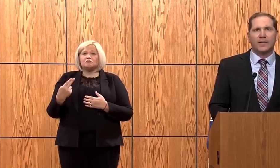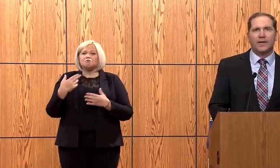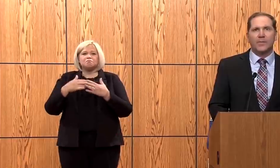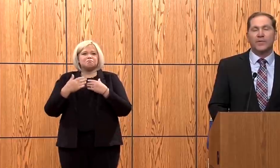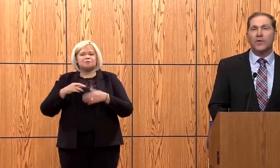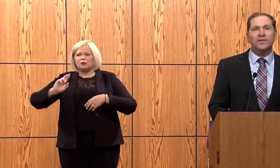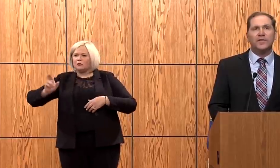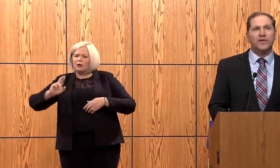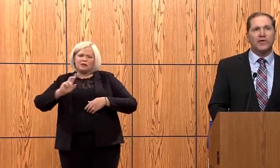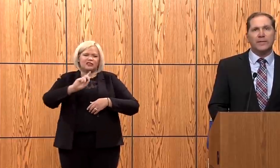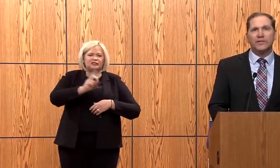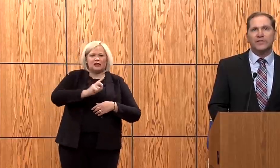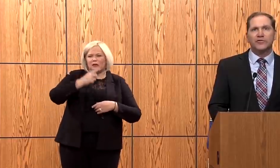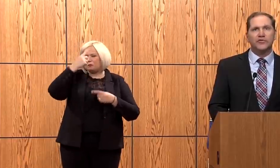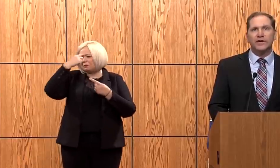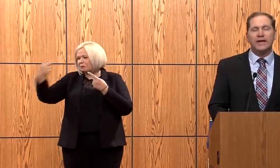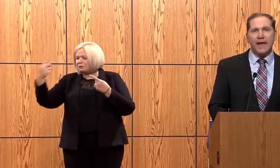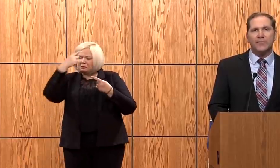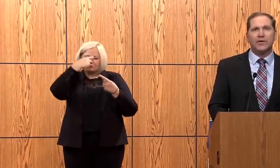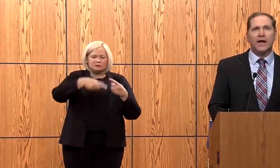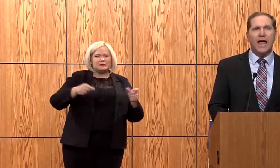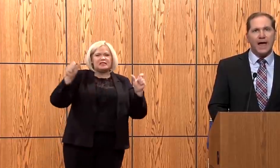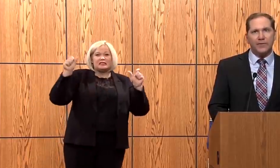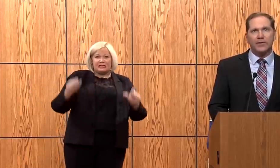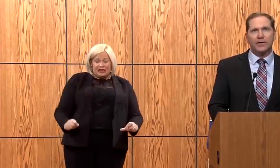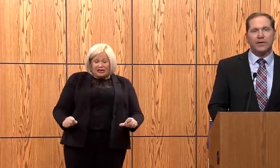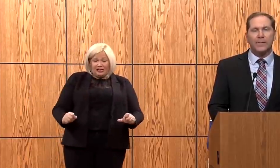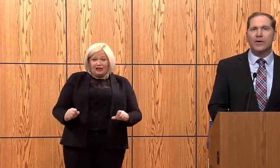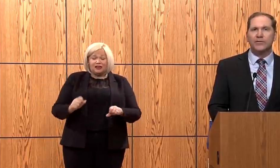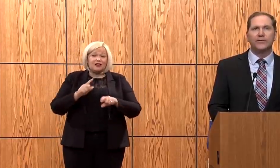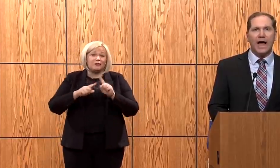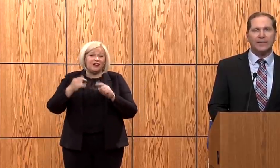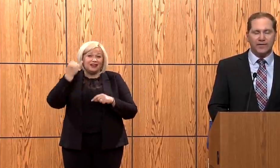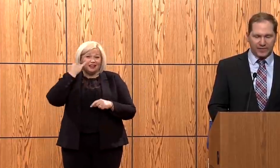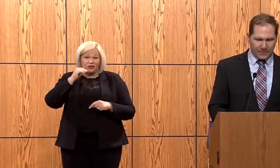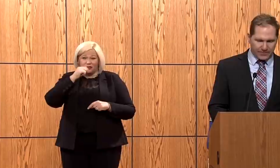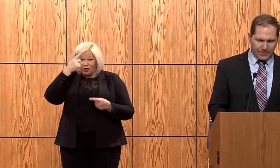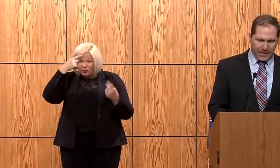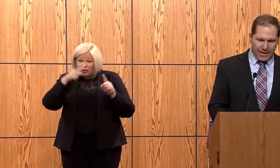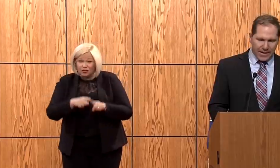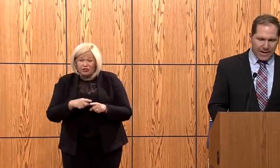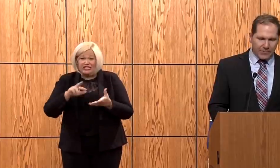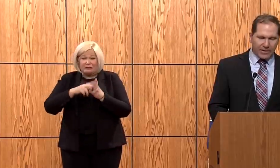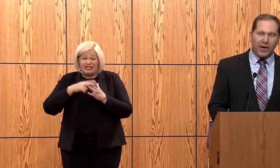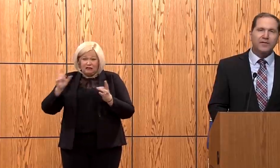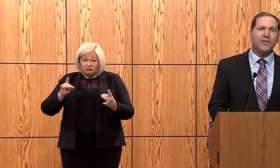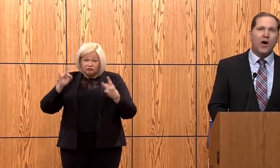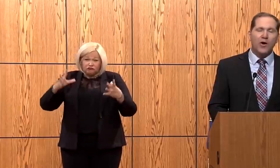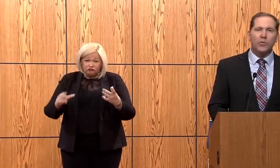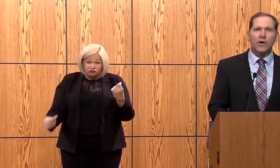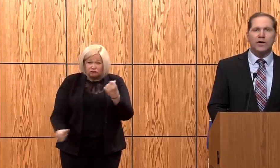GOOD AFTERNOON. ALL OF US IN MICHIGAN CAN ALL OF US IN MICHIGAN CAN DISAGREE WITH POLITICS, BUT DISAGREE WITH POLITICS, BUT THOSE DISAGREEMENTS SHOULD NEVER